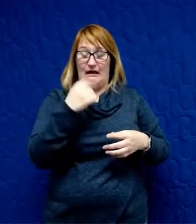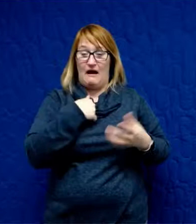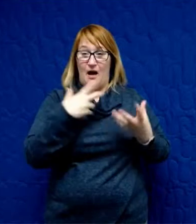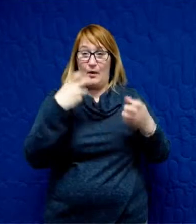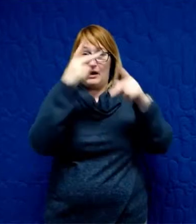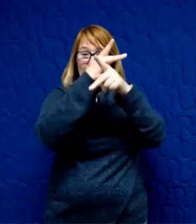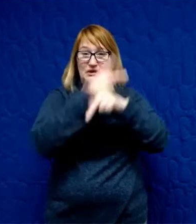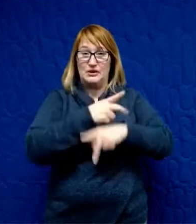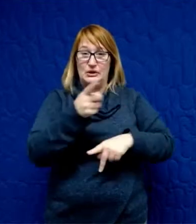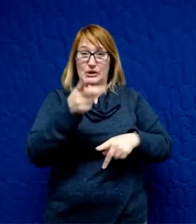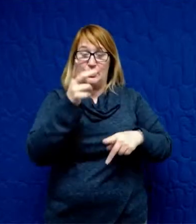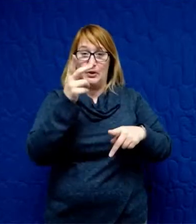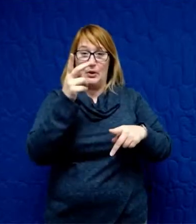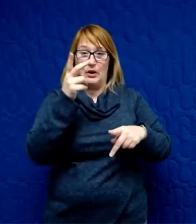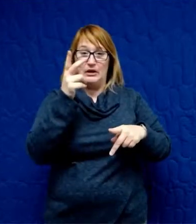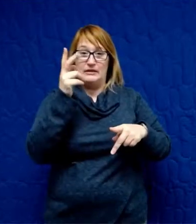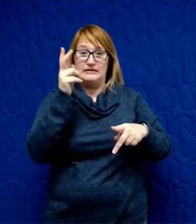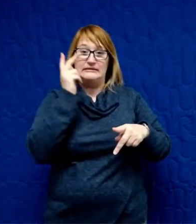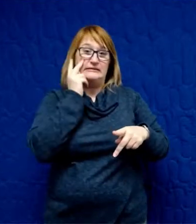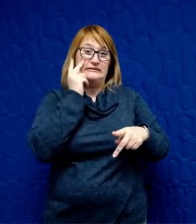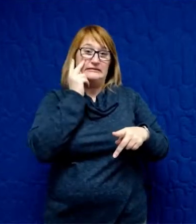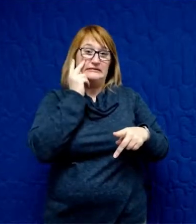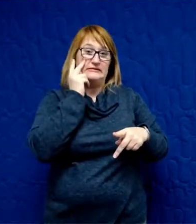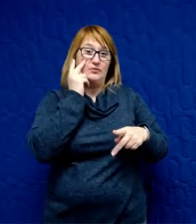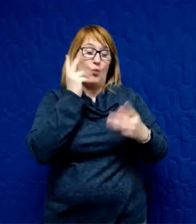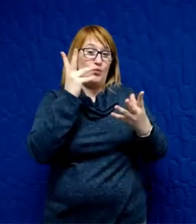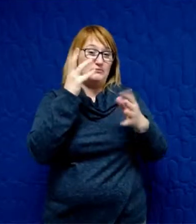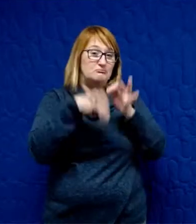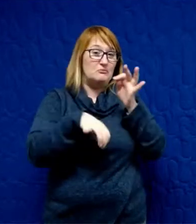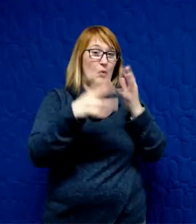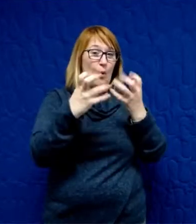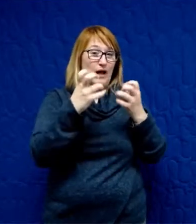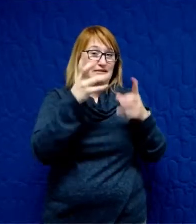make sure you are simply looking for a summary and overall info on the subject